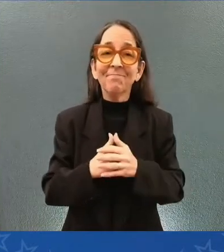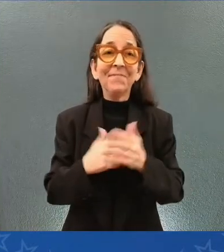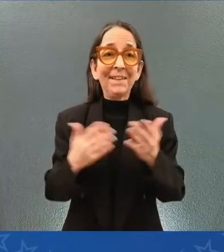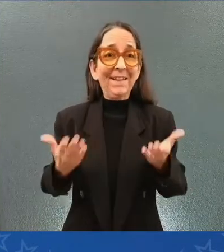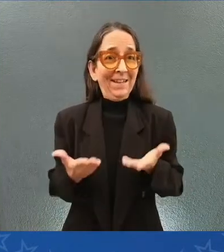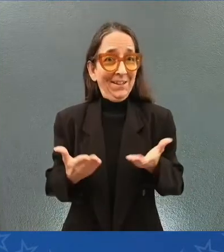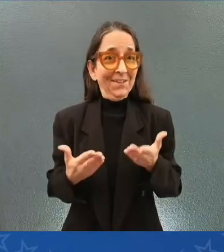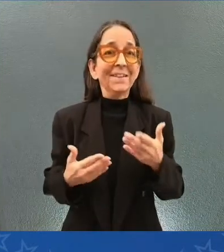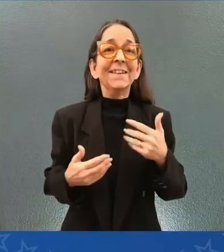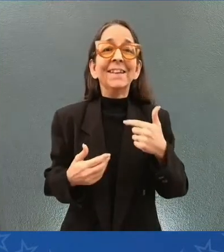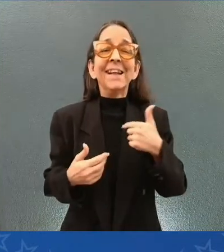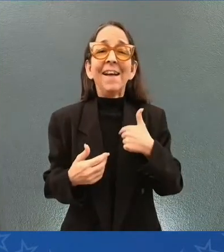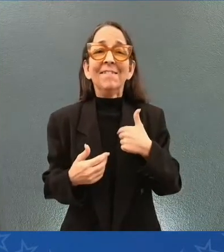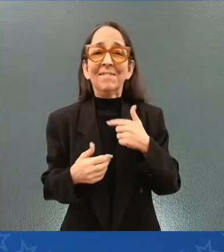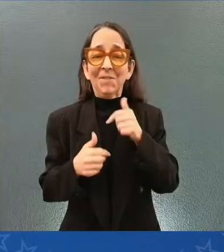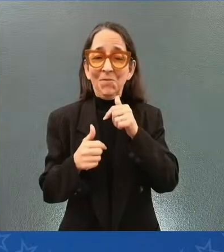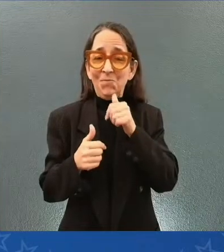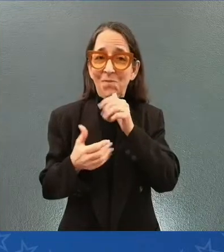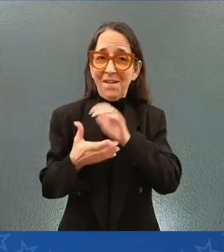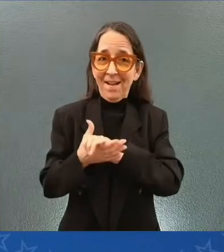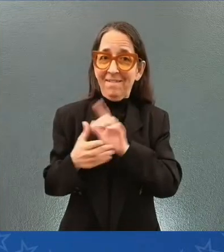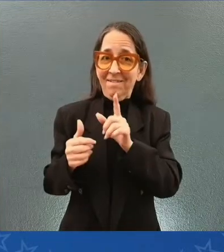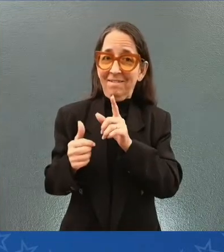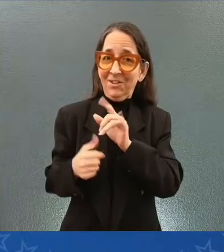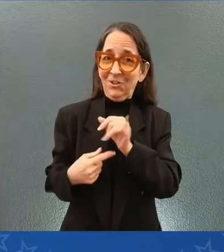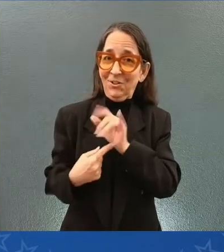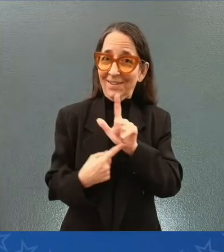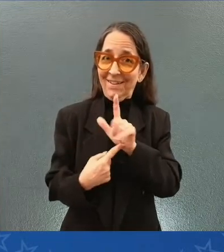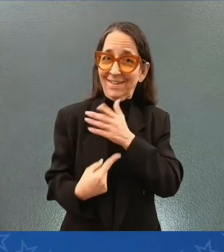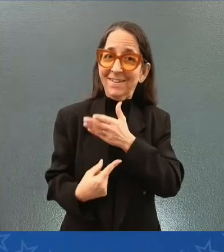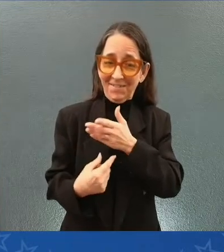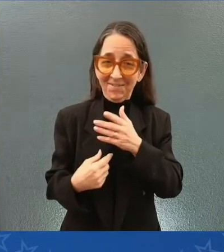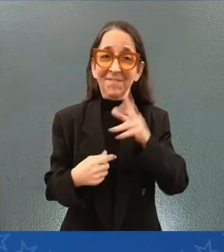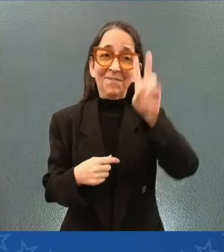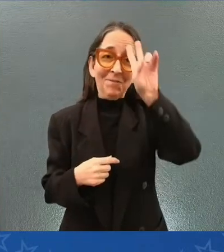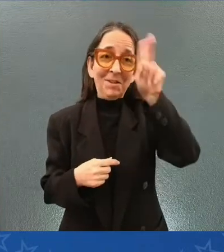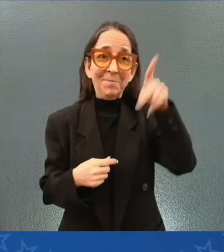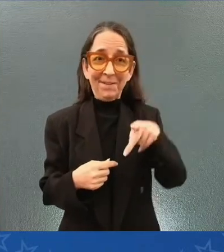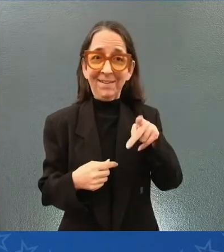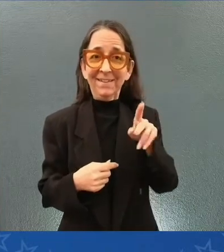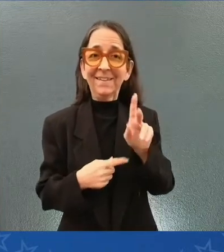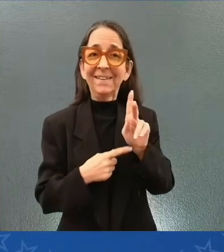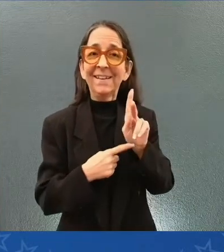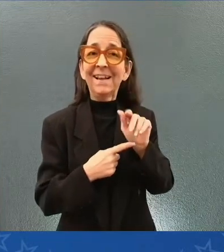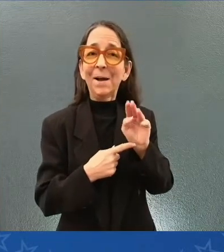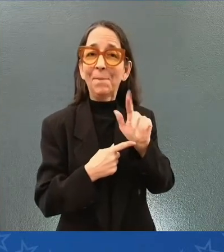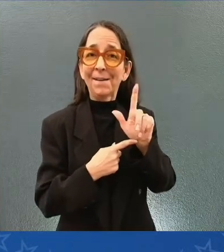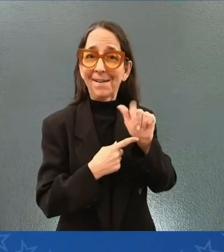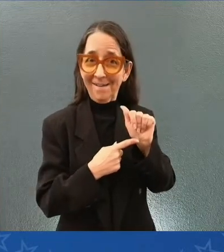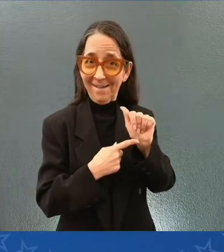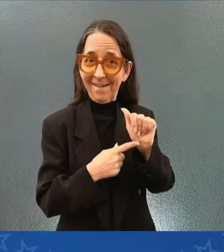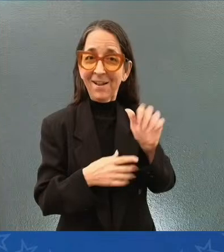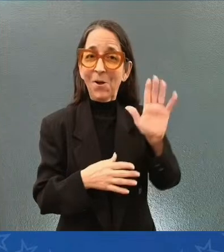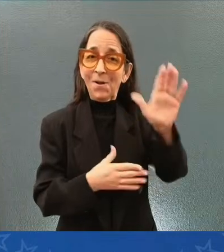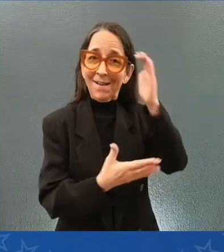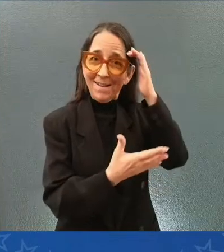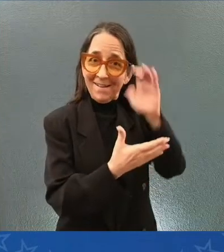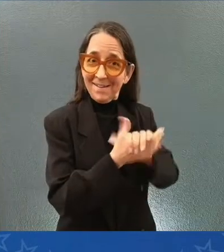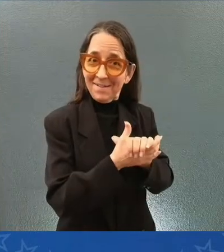and Second Gentleman, Doug. Doug, he's the hell of a lawyer, by the way. Finally going to get to practice again.